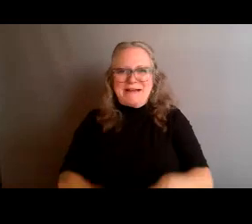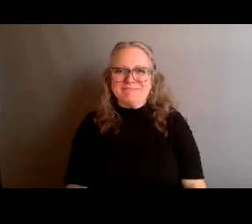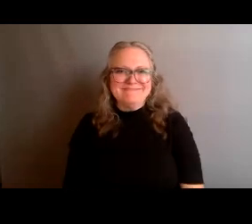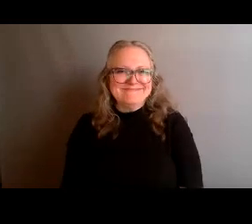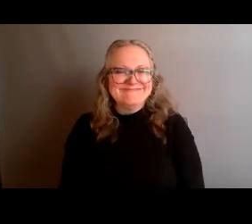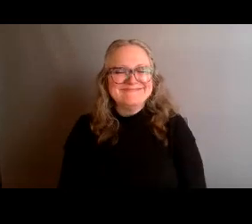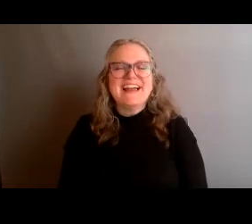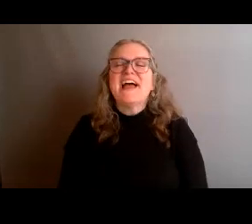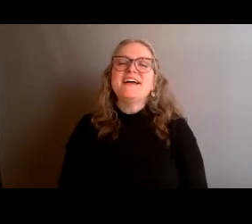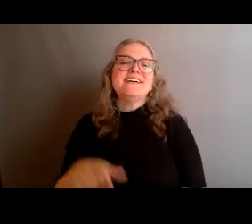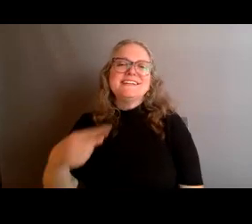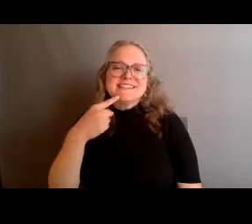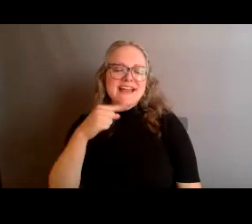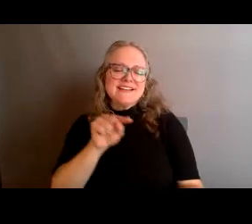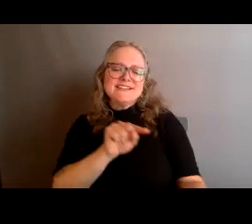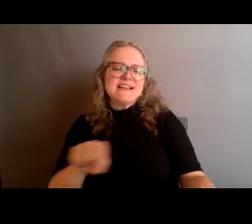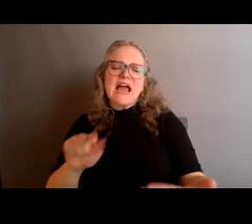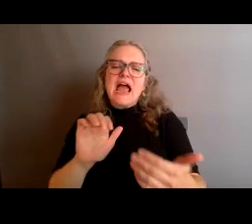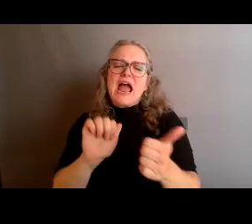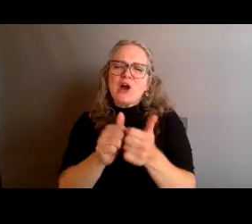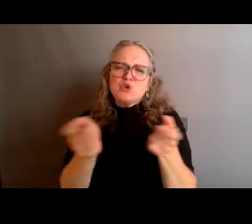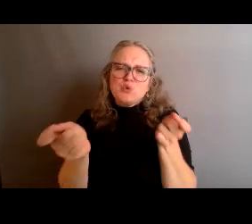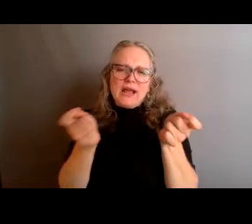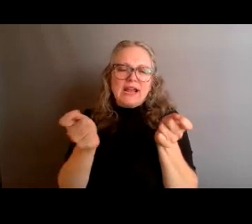How do you handle medical clearance referrals?